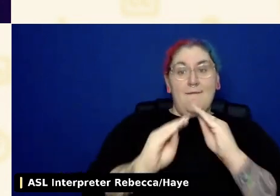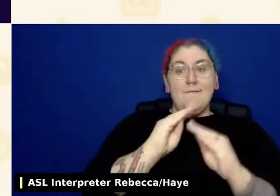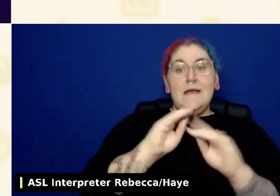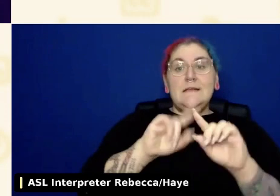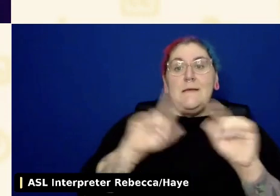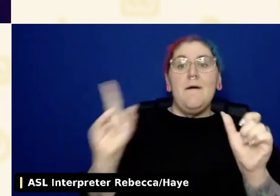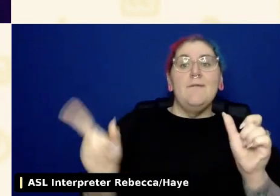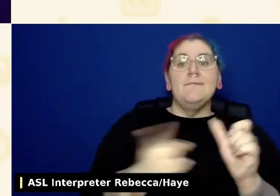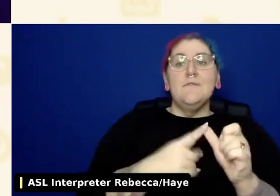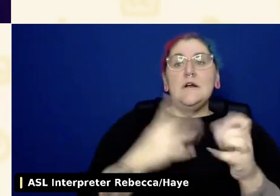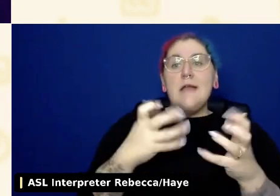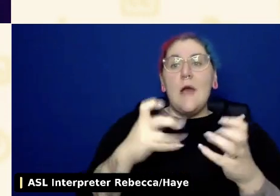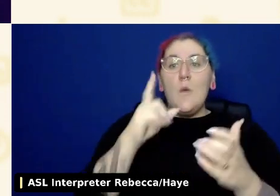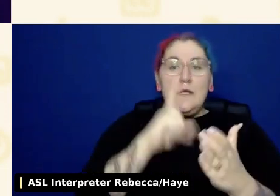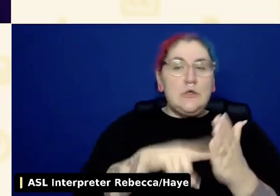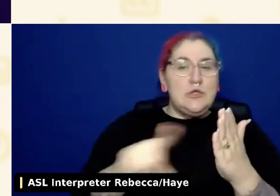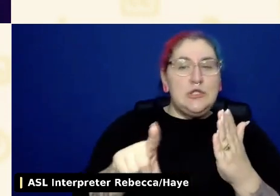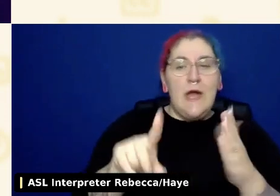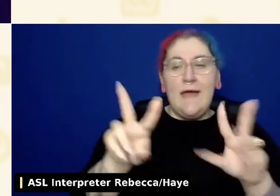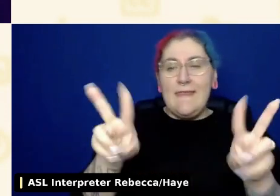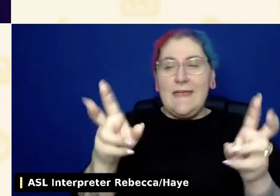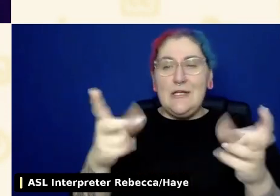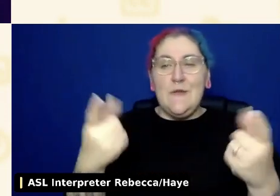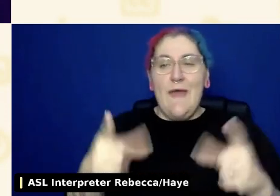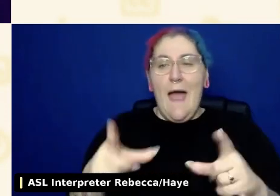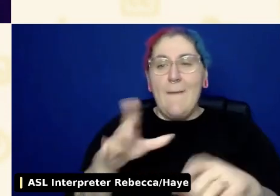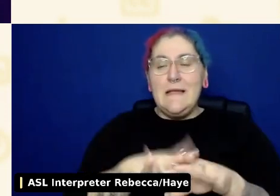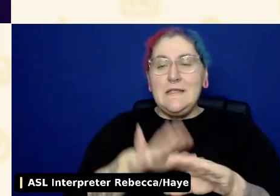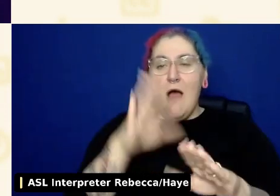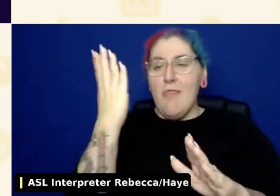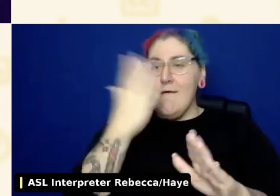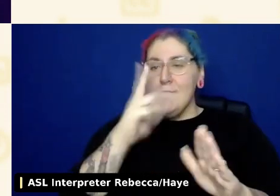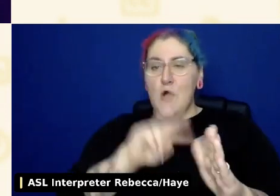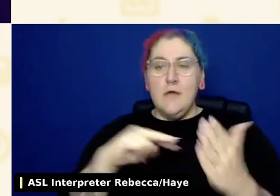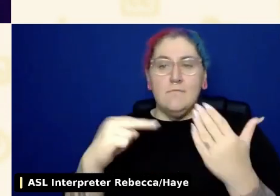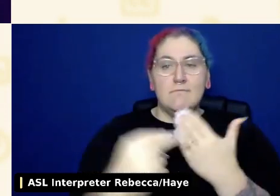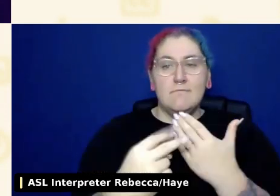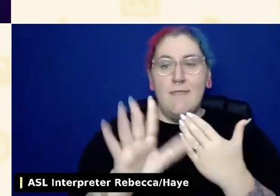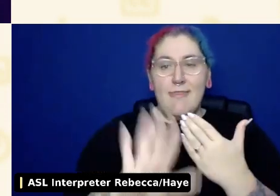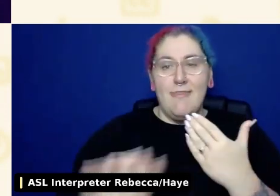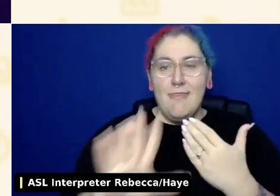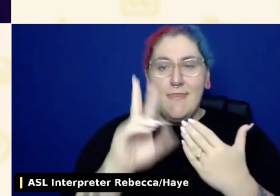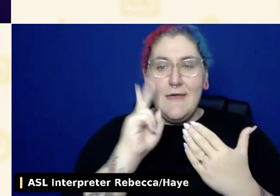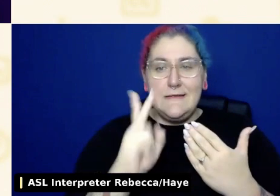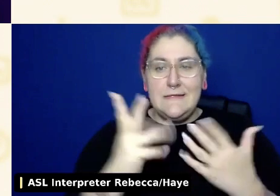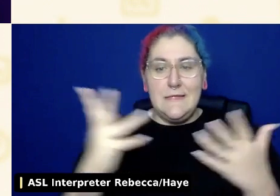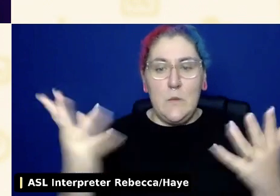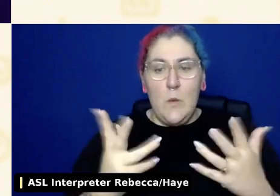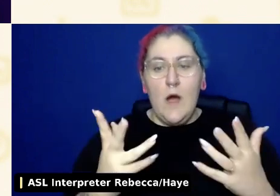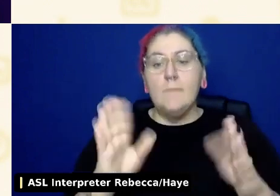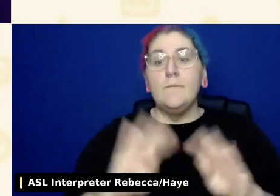So what I do is generally... [Screen Reader Voice] So I'm going to open it.